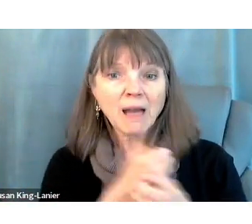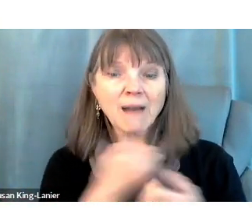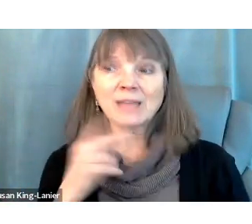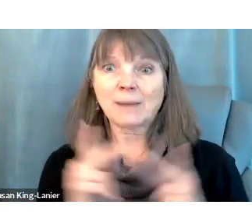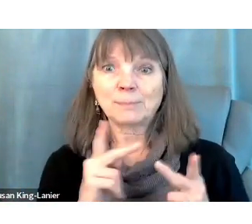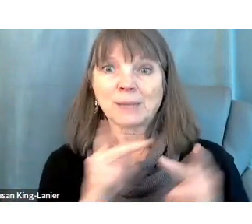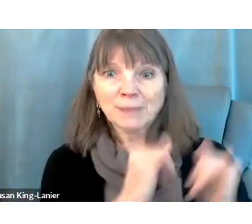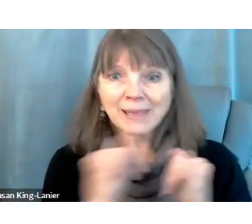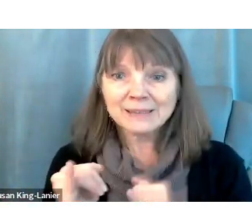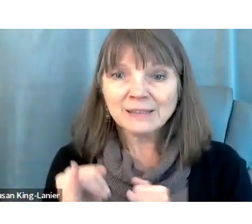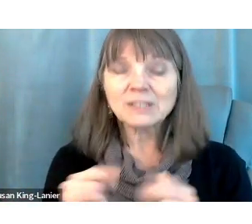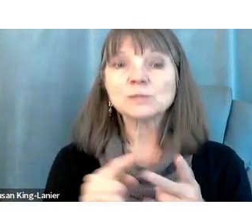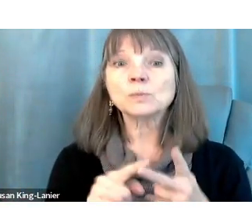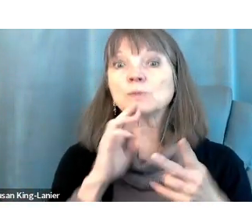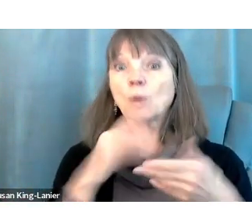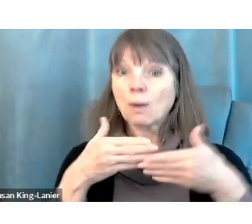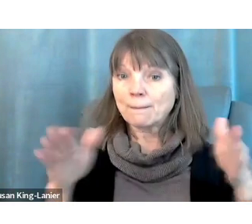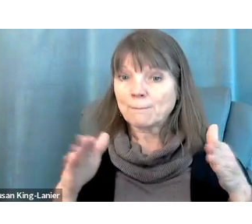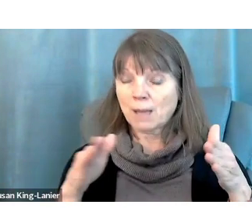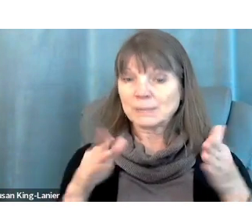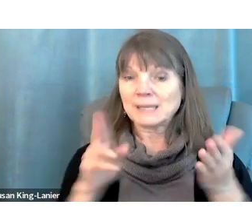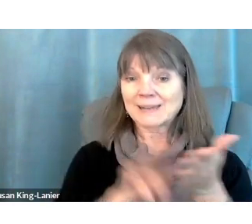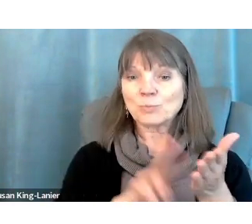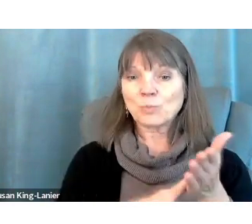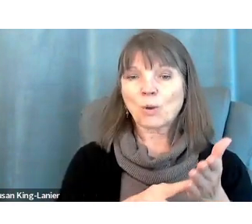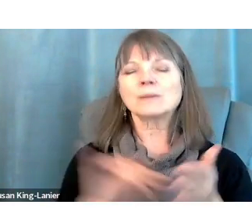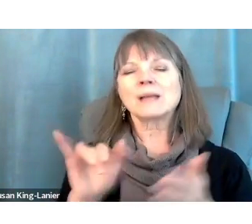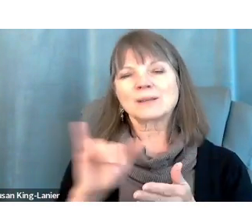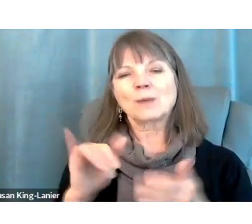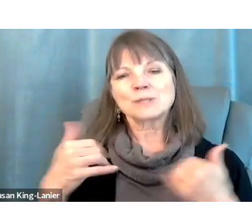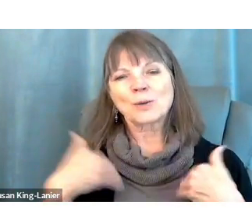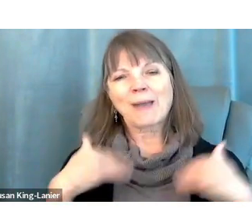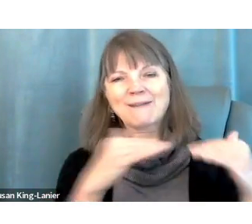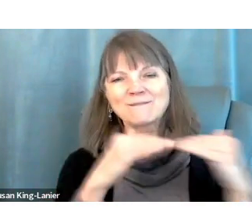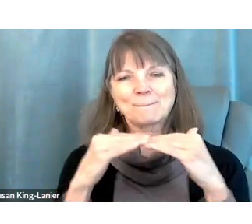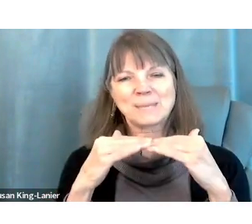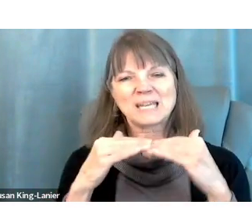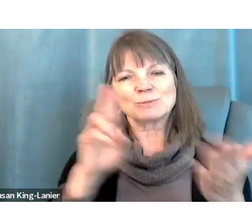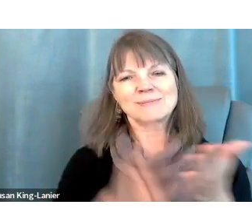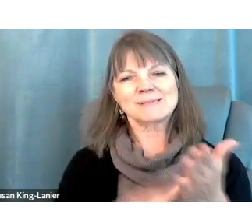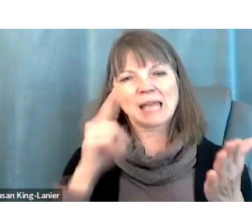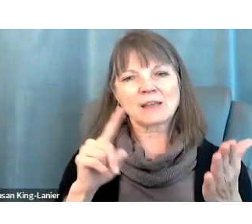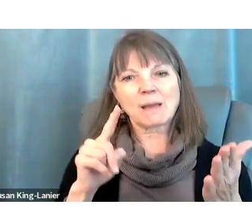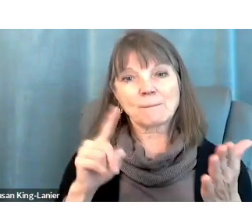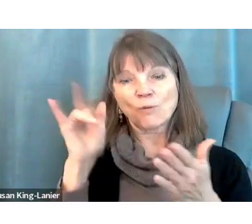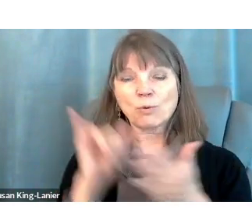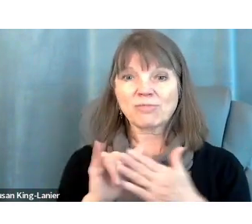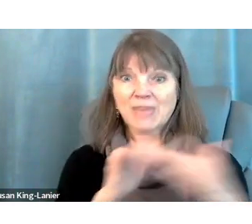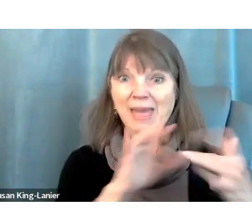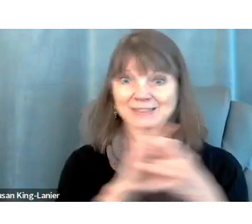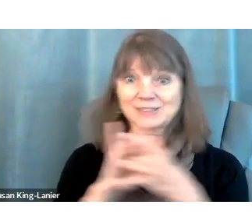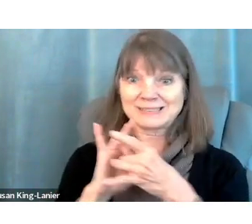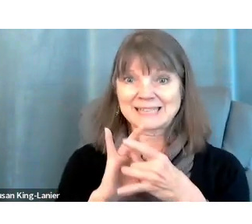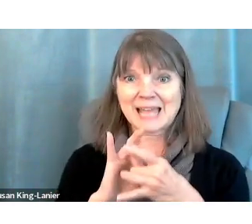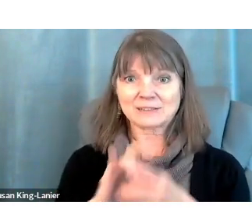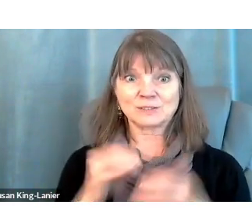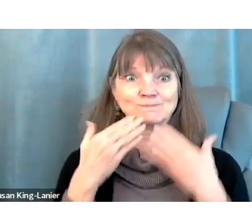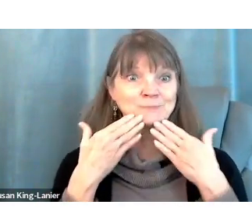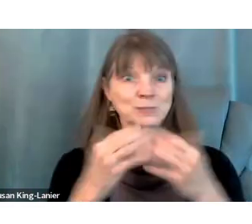We would love to have any individuals enroll into the public and also would love to have peers sign up for Pure Connect. So thank you all so much.